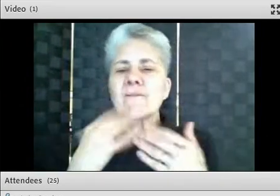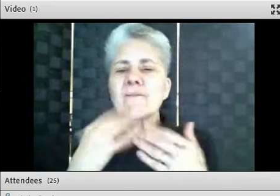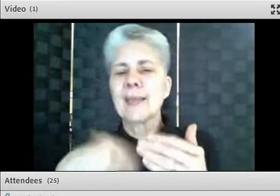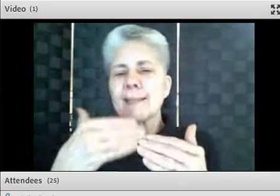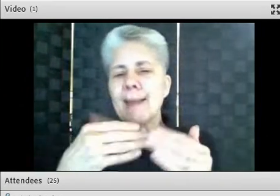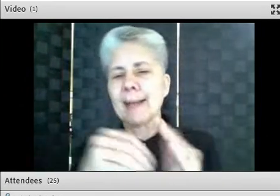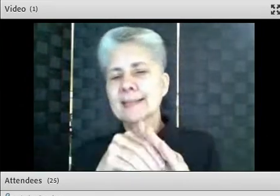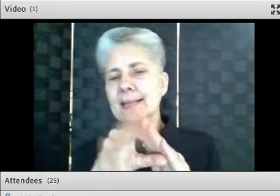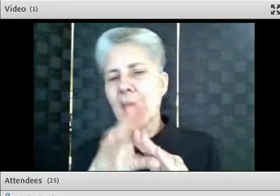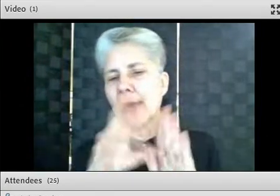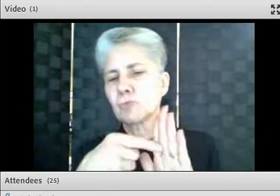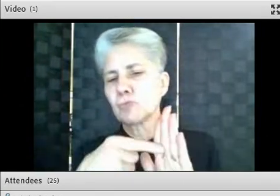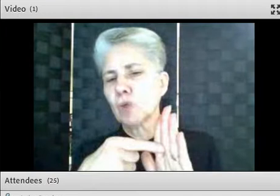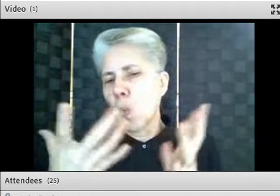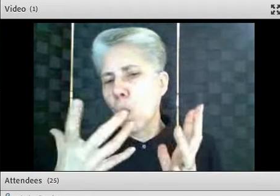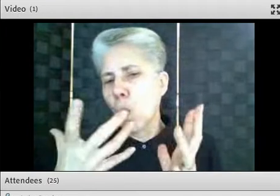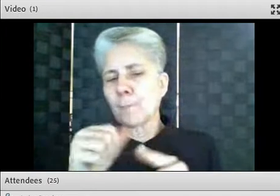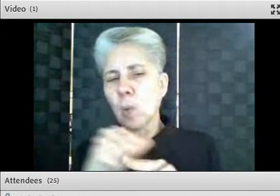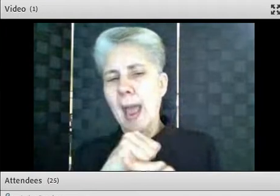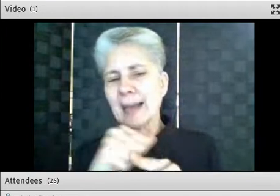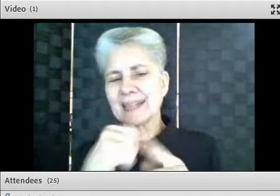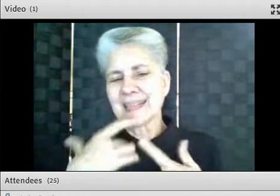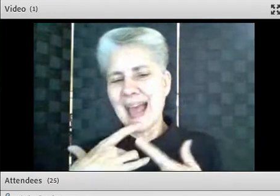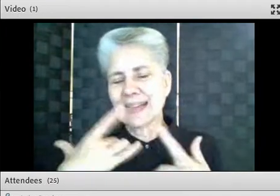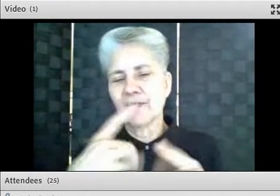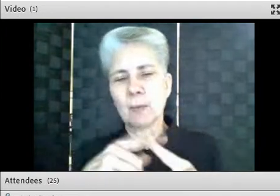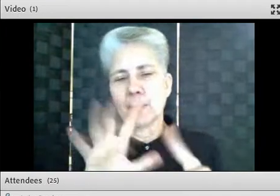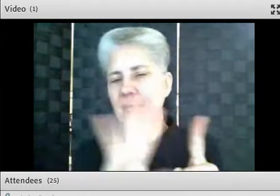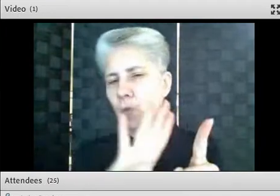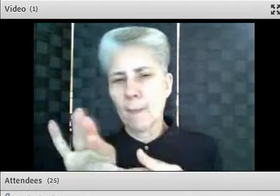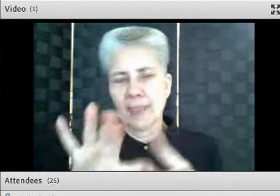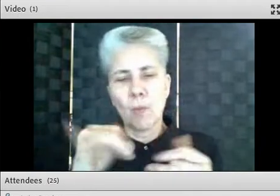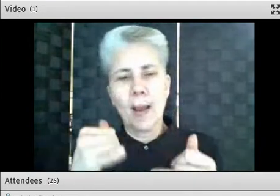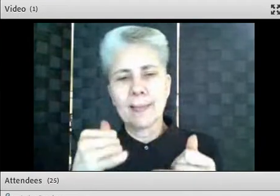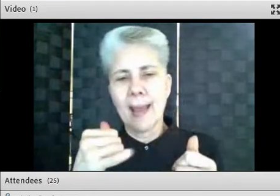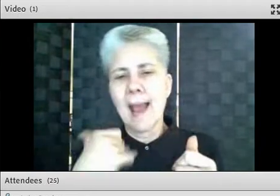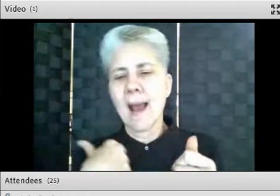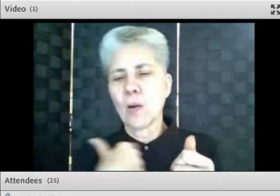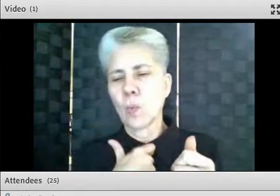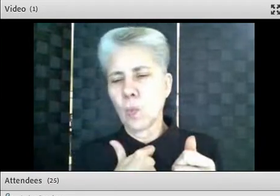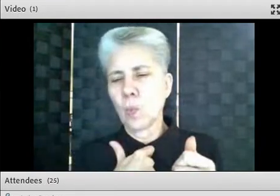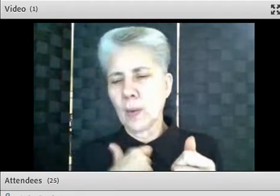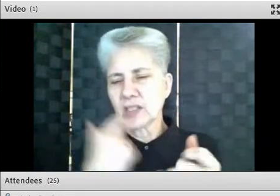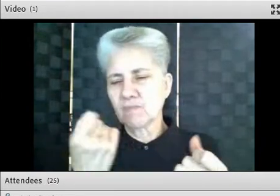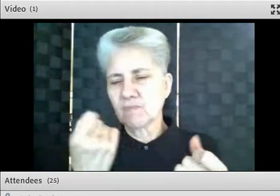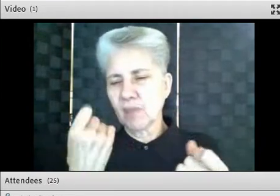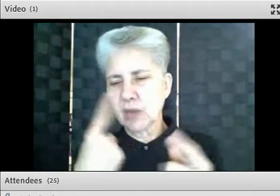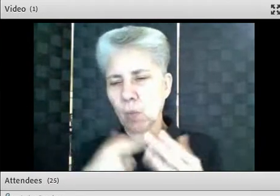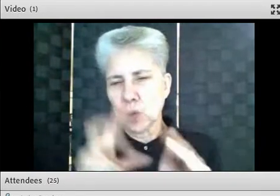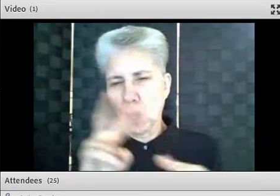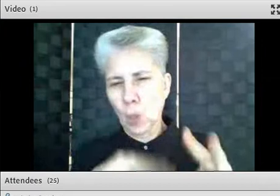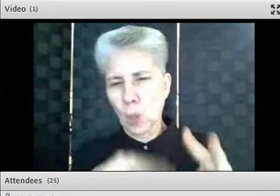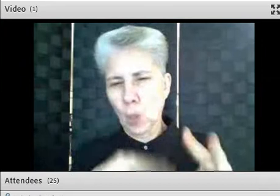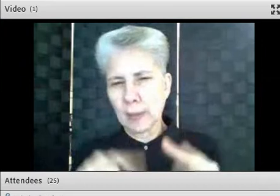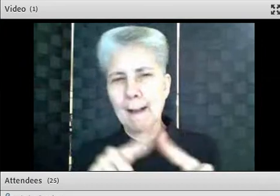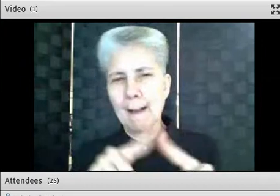So what I have on the next slide is just, you know, like a practice activity, but don't worry about that. It was just kind of -- to kind of understand what you're looking at,